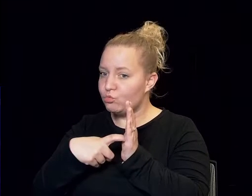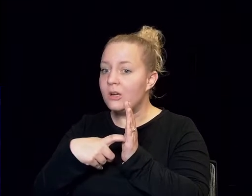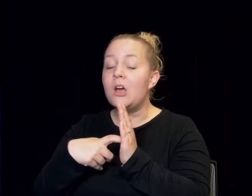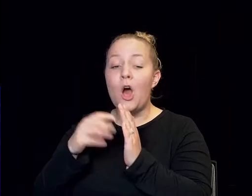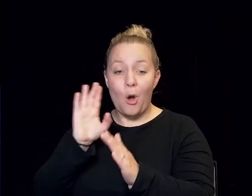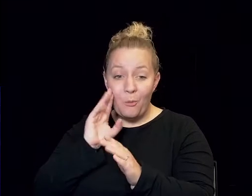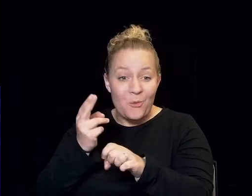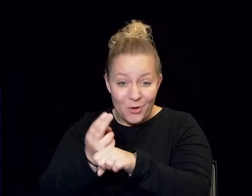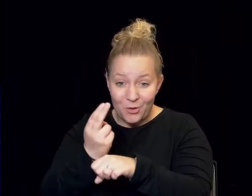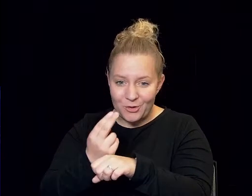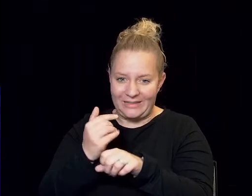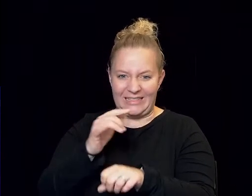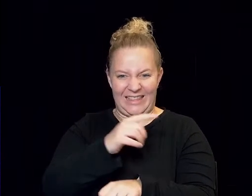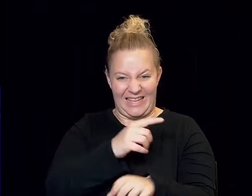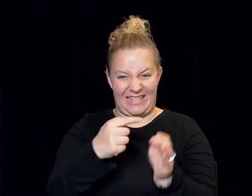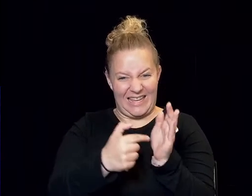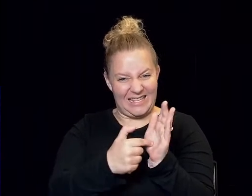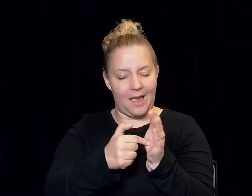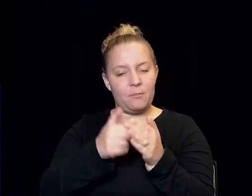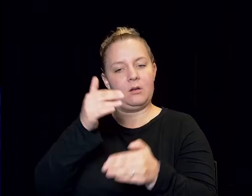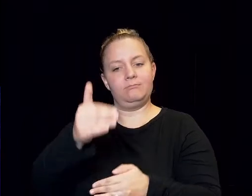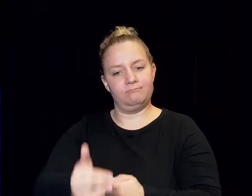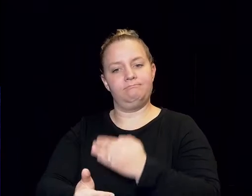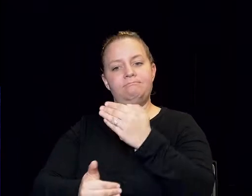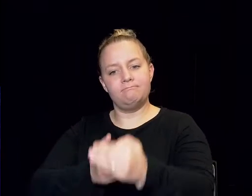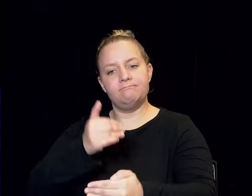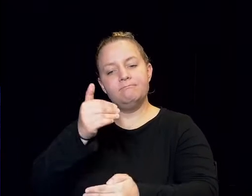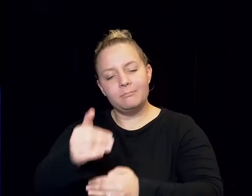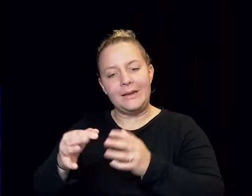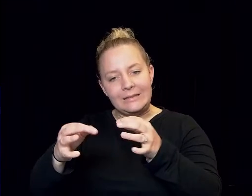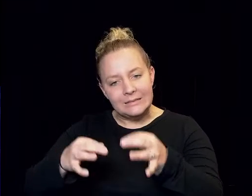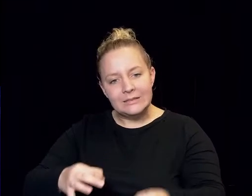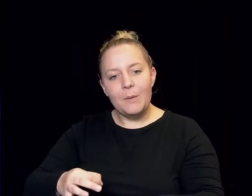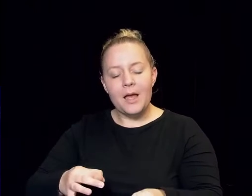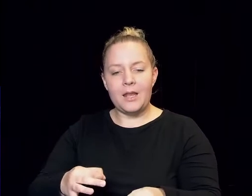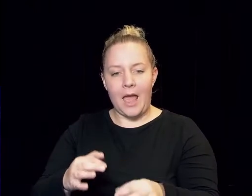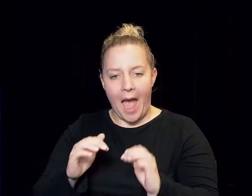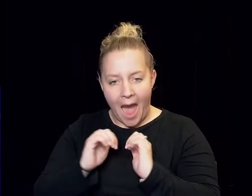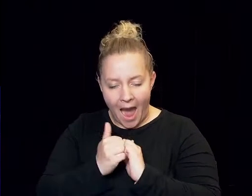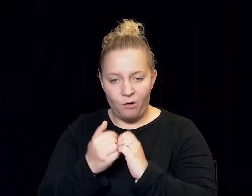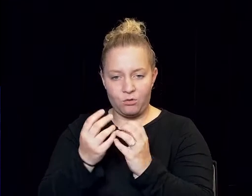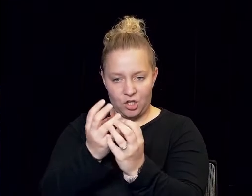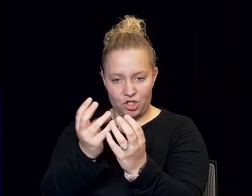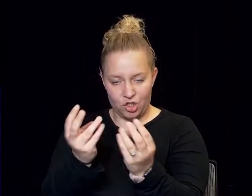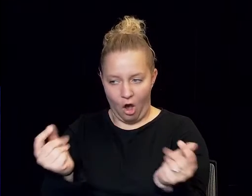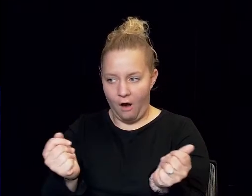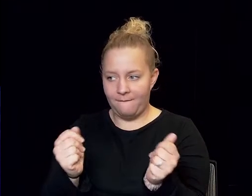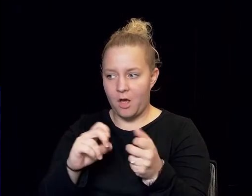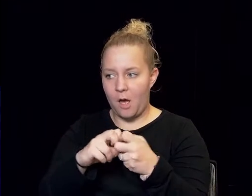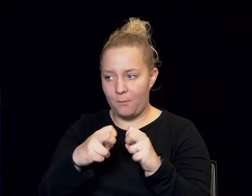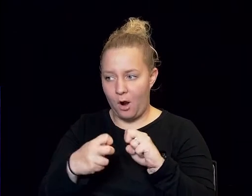this example to walk through kind of your steps in solving a problem with unlike denominators.